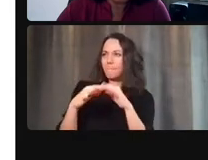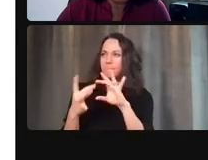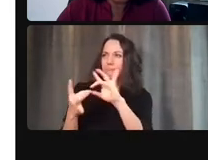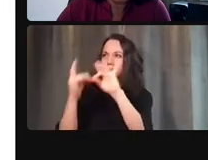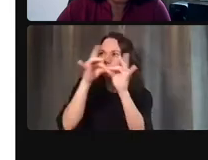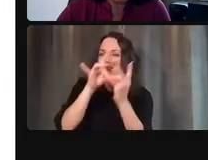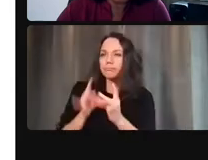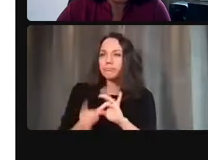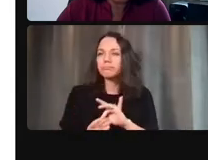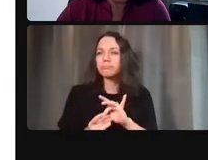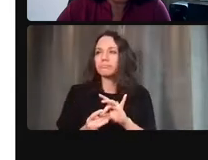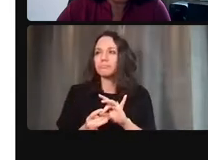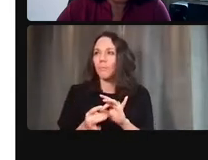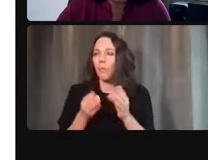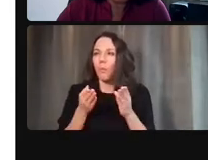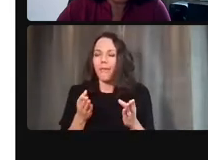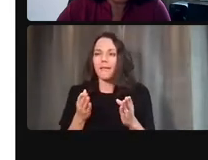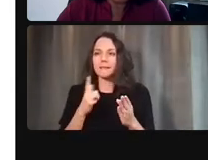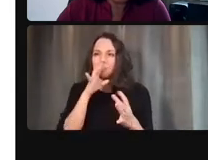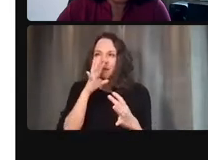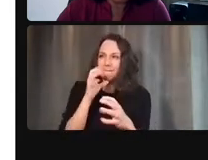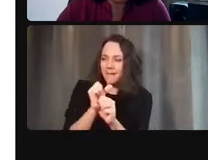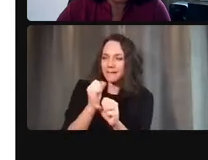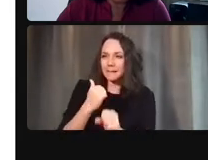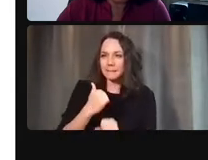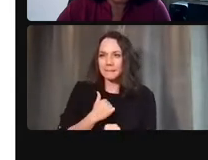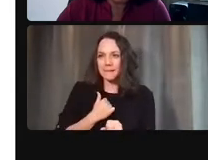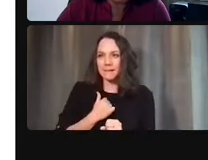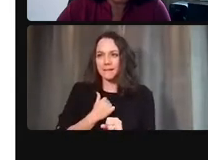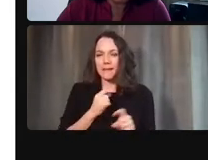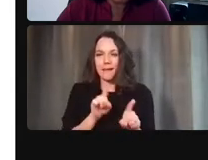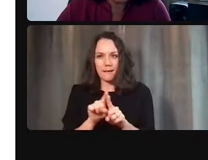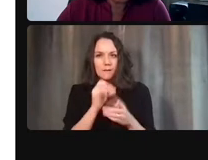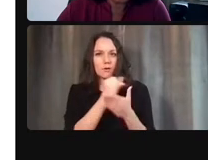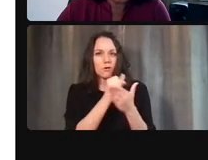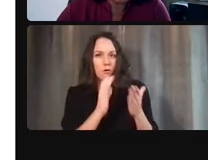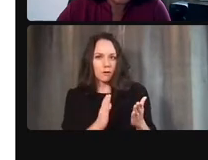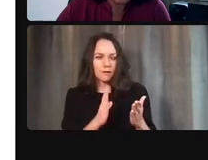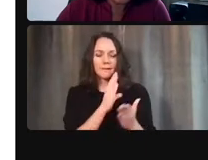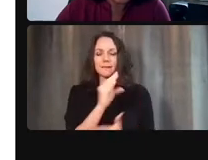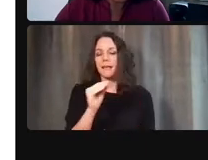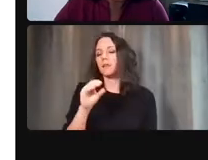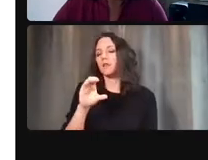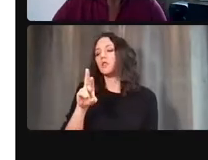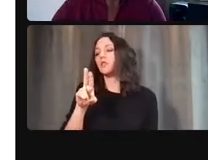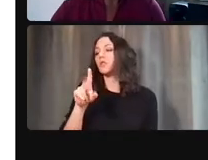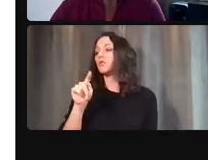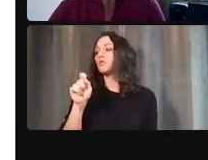fascinate me as an artist and as a curator over YouTube.